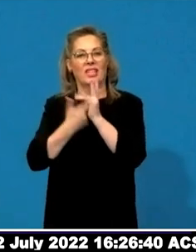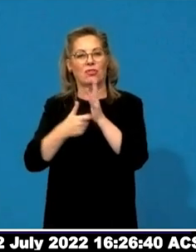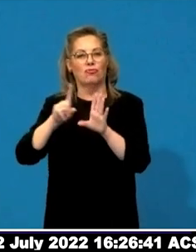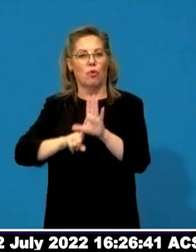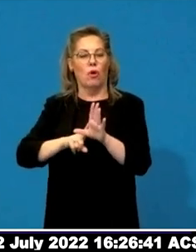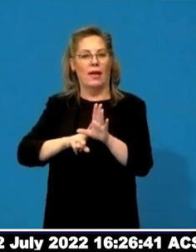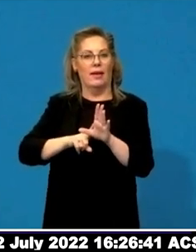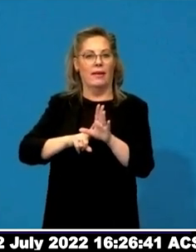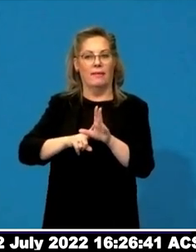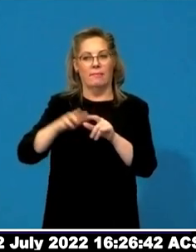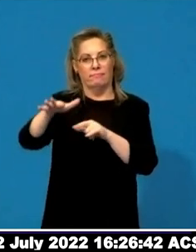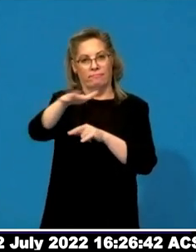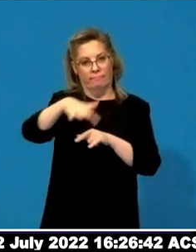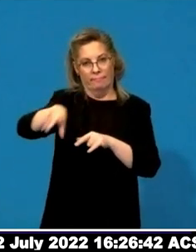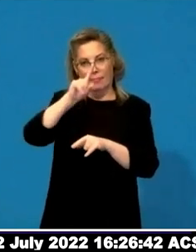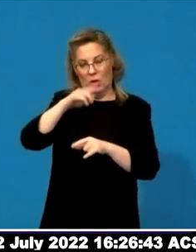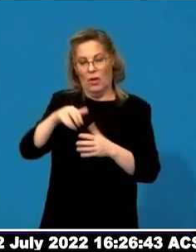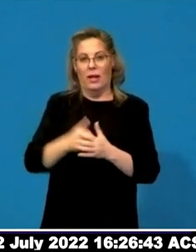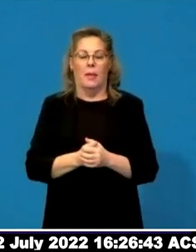I endorse what Mr Griffin has said. Thank you.